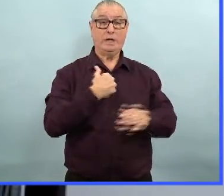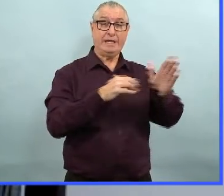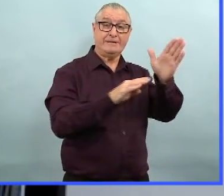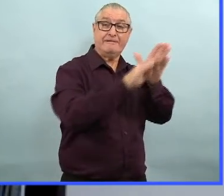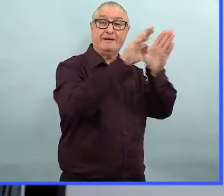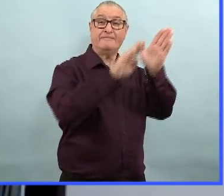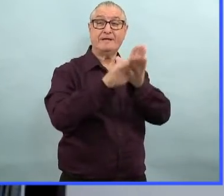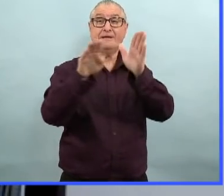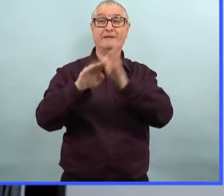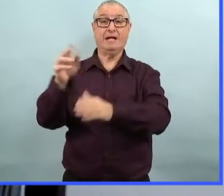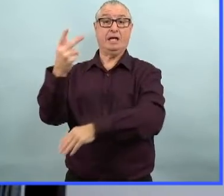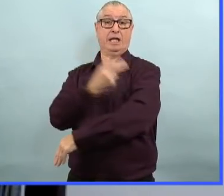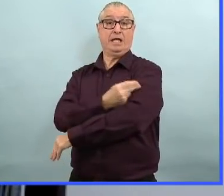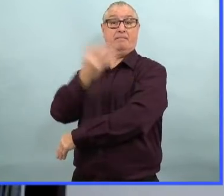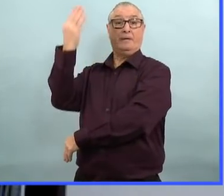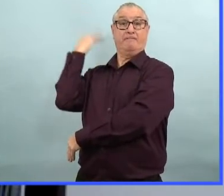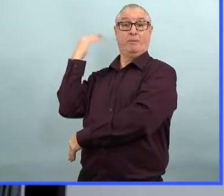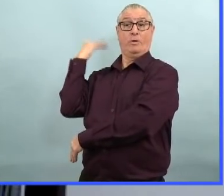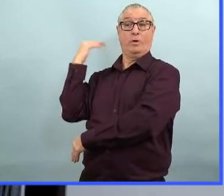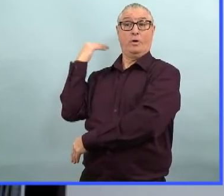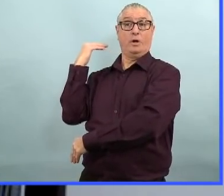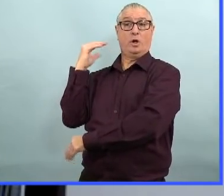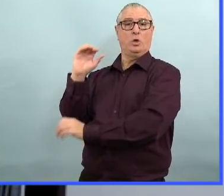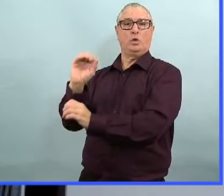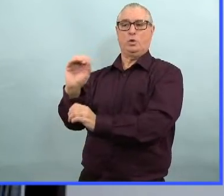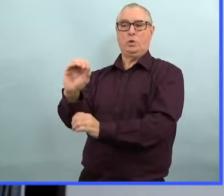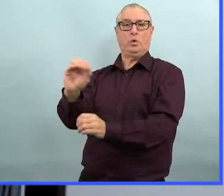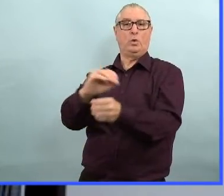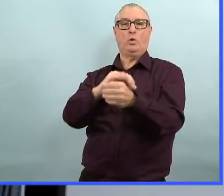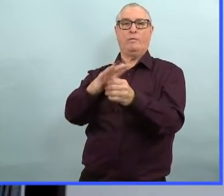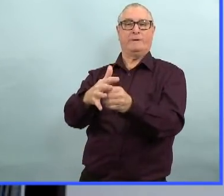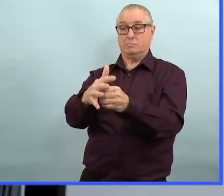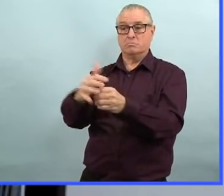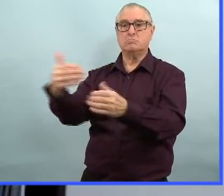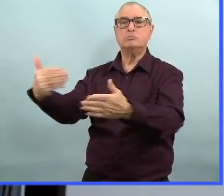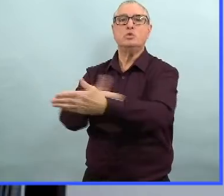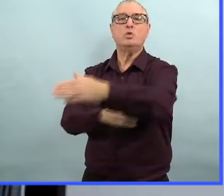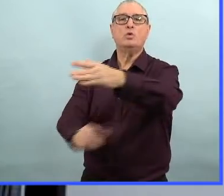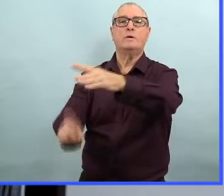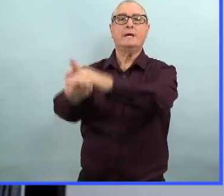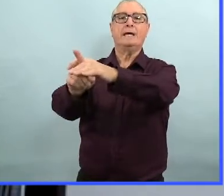some of the protective mechanisms established by the vaccine to cause an initial infection